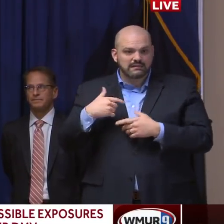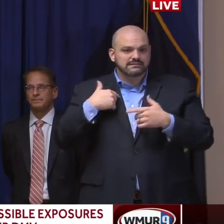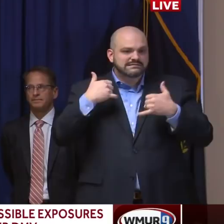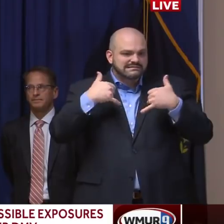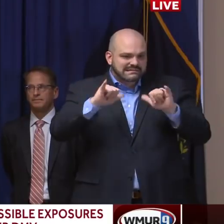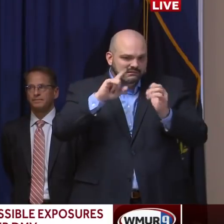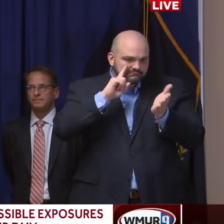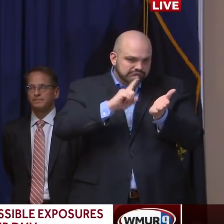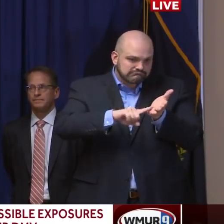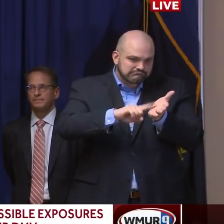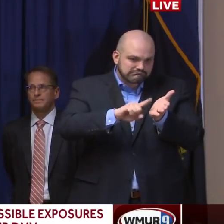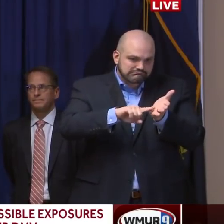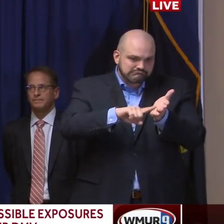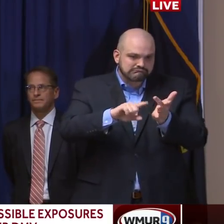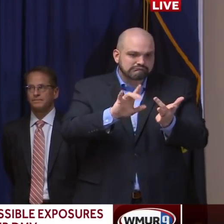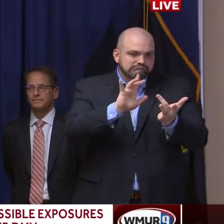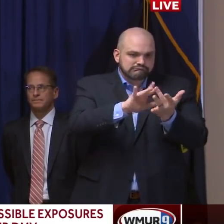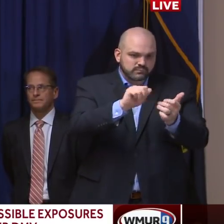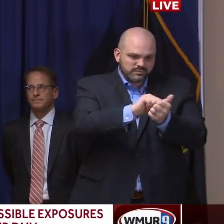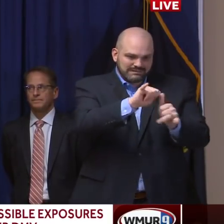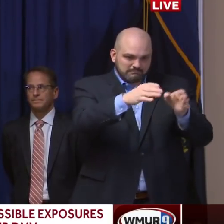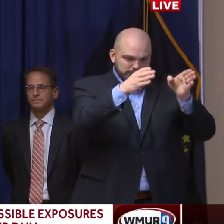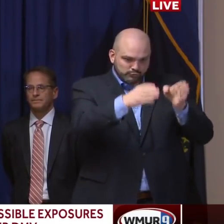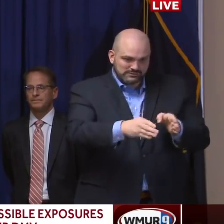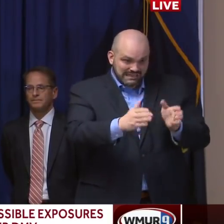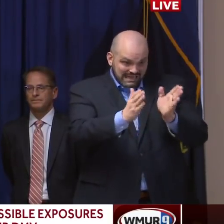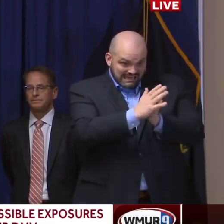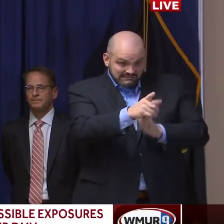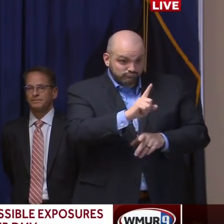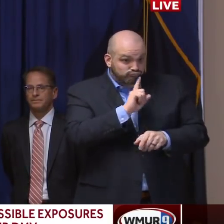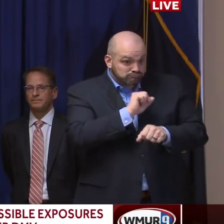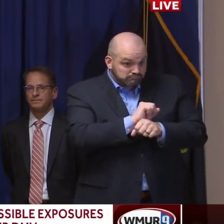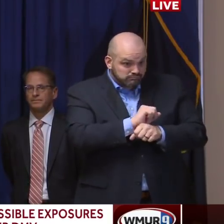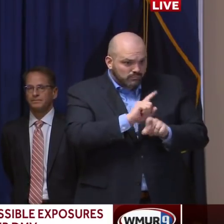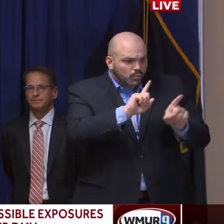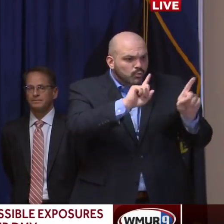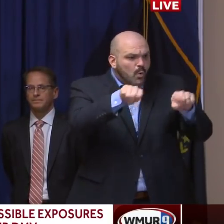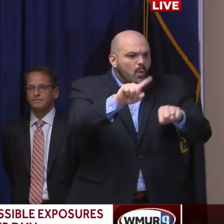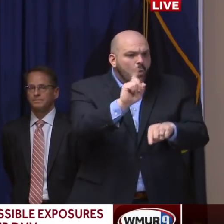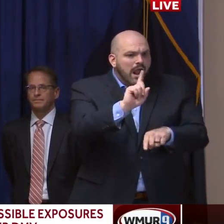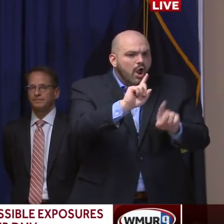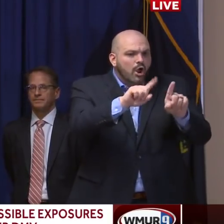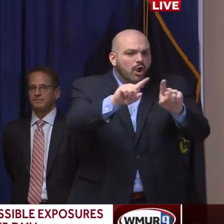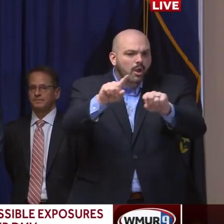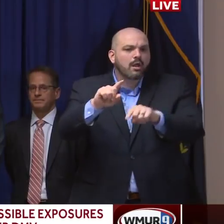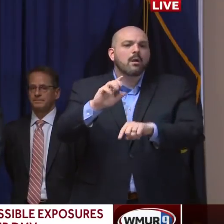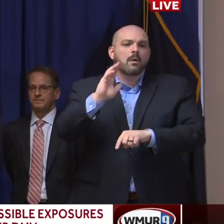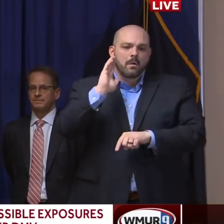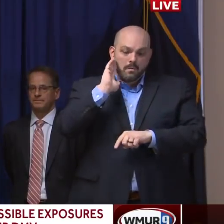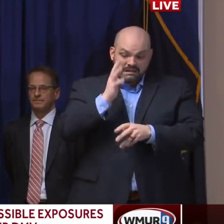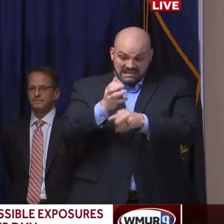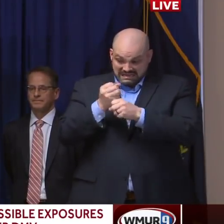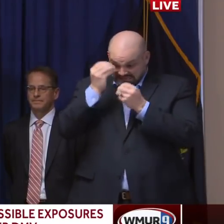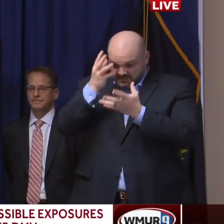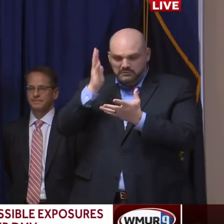WE ARE STILL CONDUCTING THE INVESTIGATION. STILL REACHING OUT TO THIS INDIVIDUAL TO IDENTIFY IF THERE WERE OTHER COMMUNITY LOCATIONS.